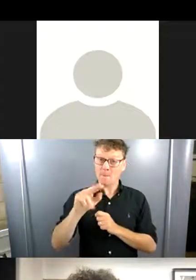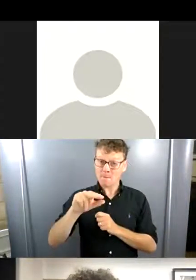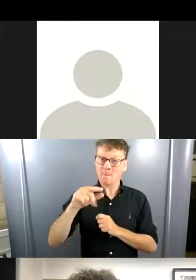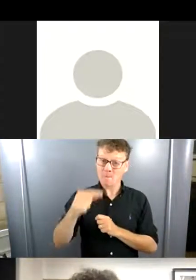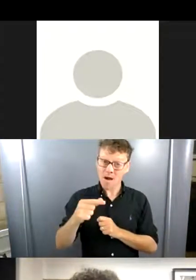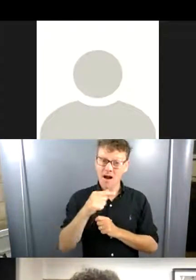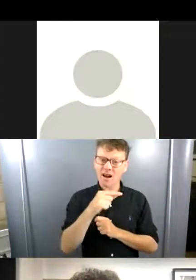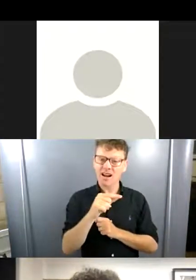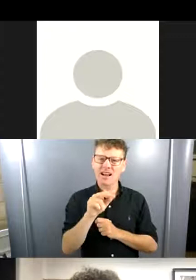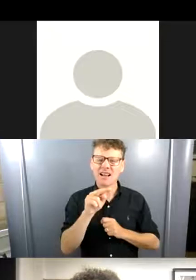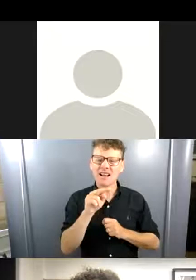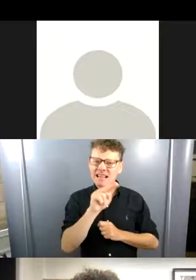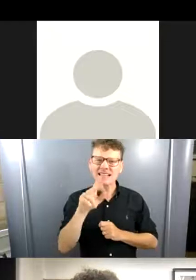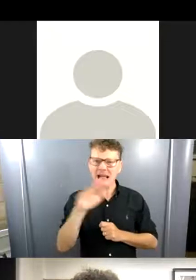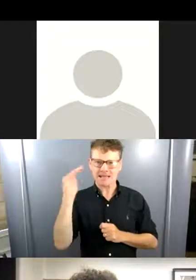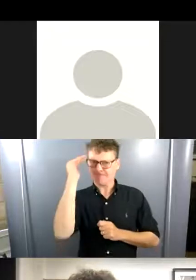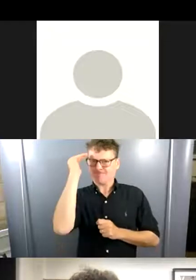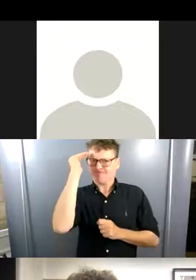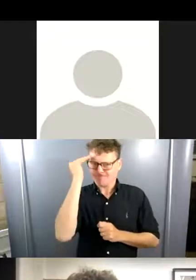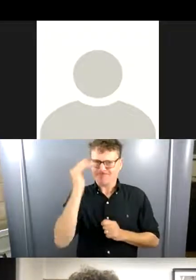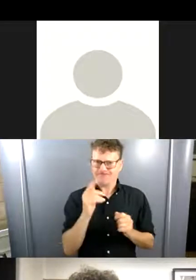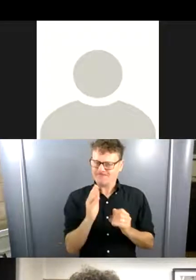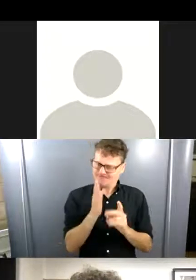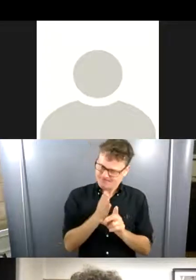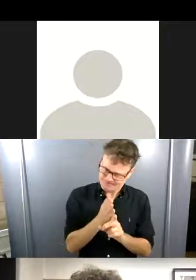used one Kunwinjku word she then repeated it again in Mawng so she corrected herself